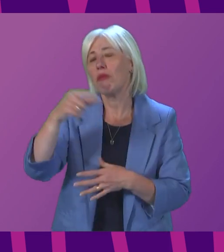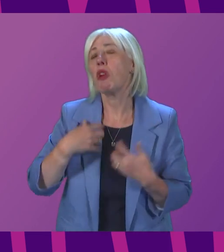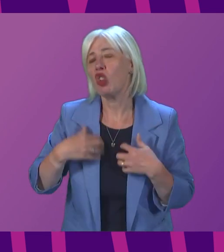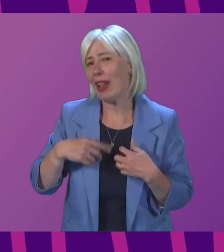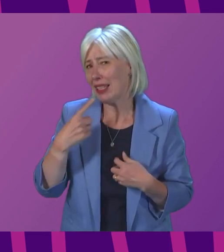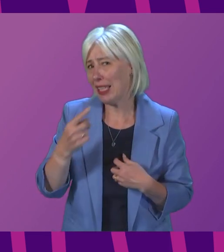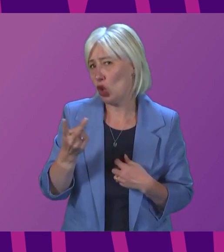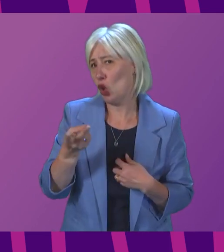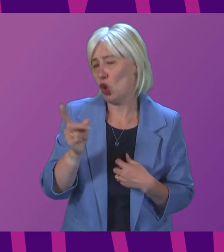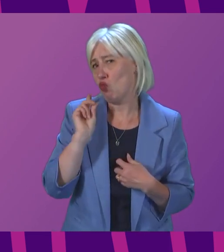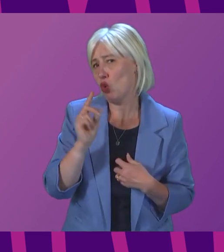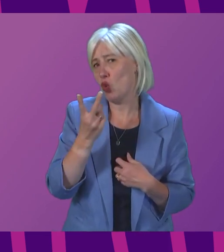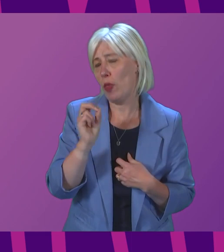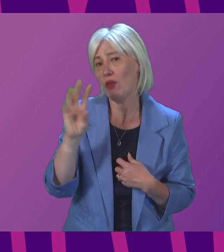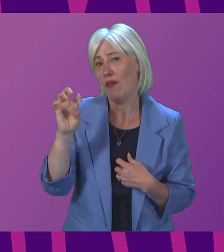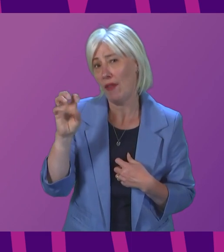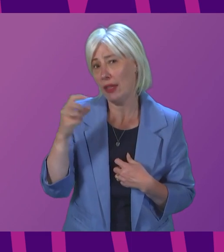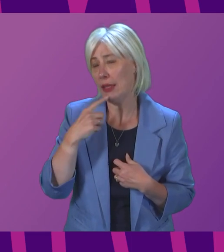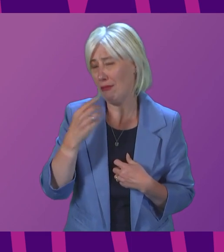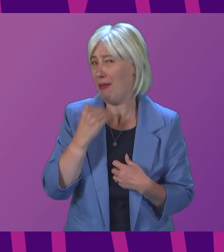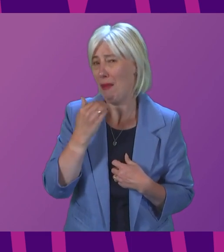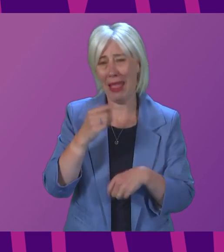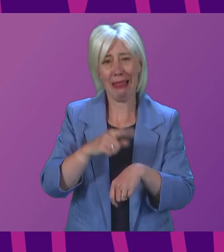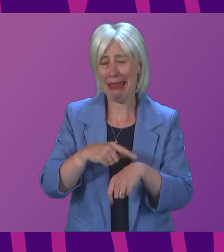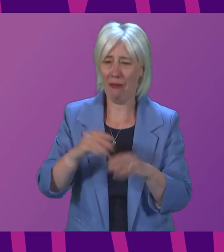in 2015, giving us ample time for training.